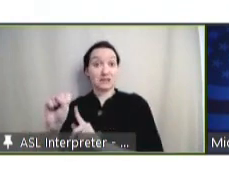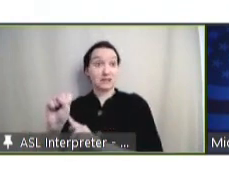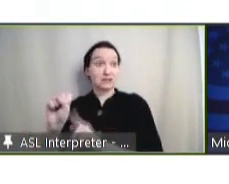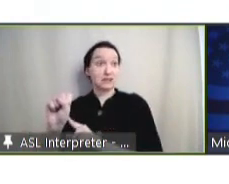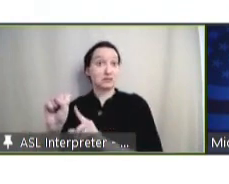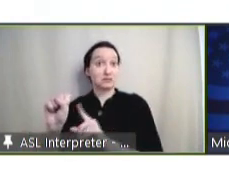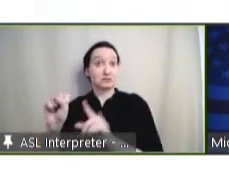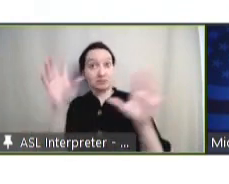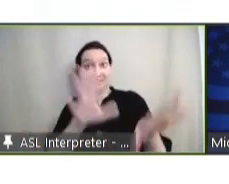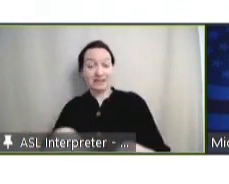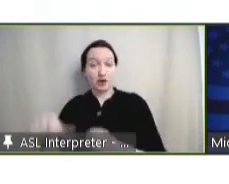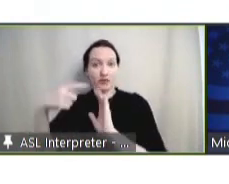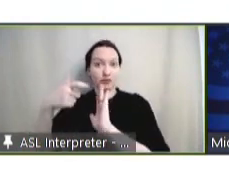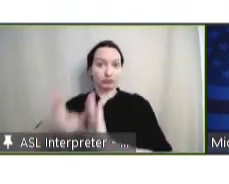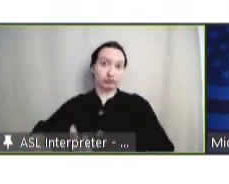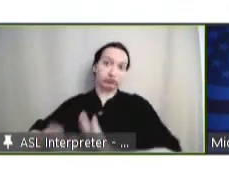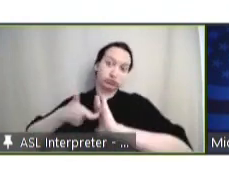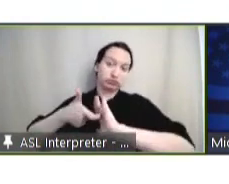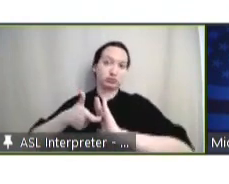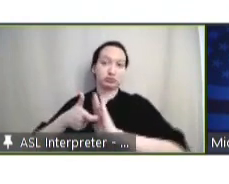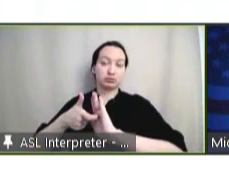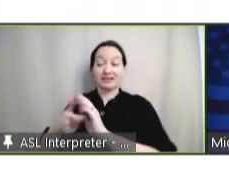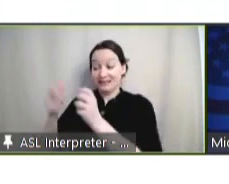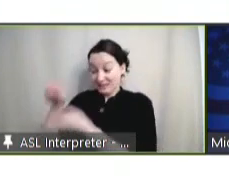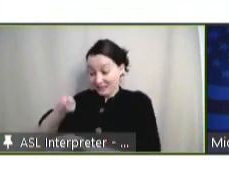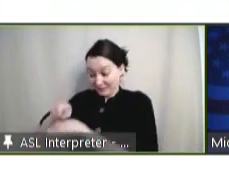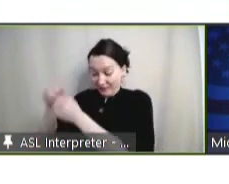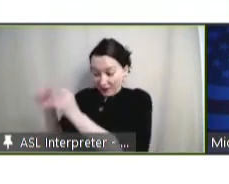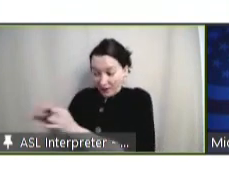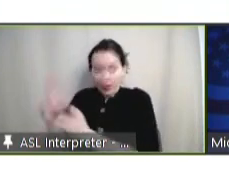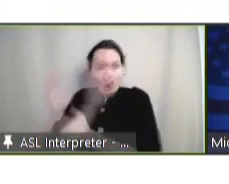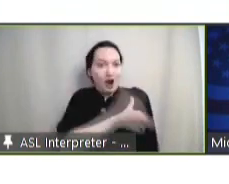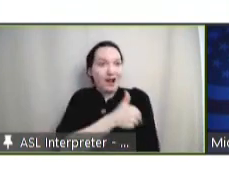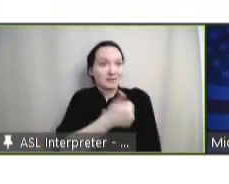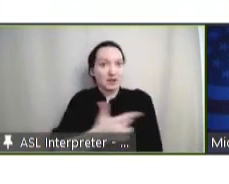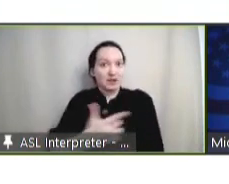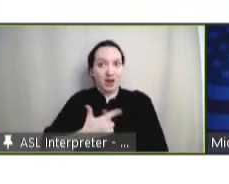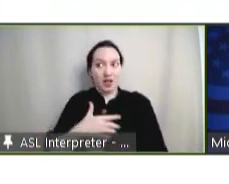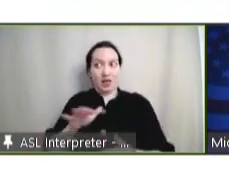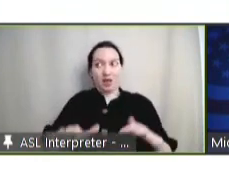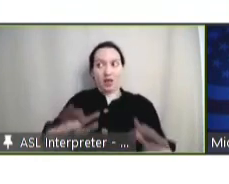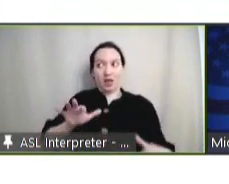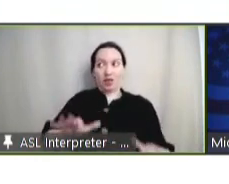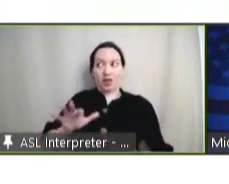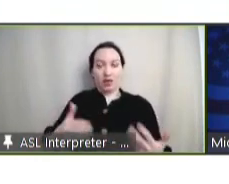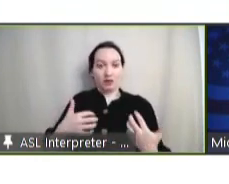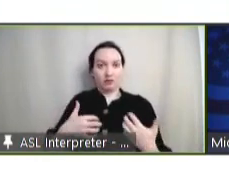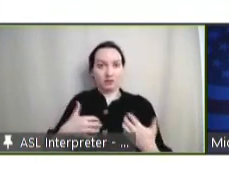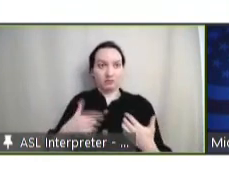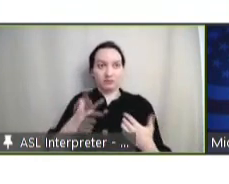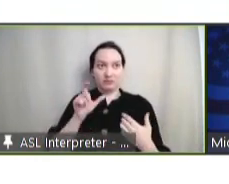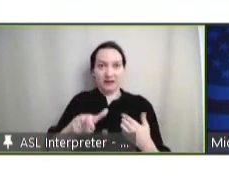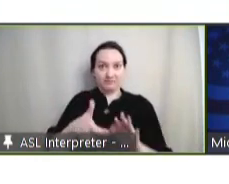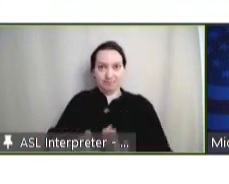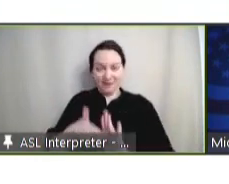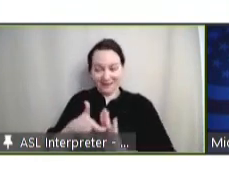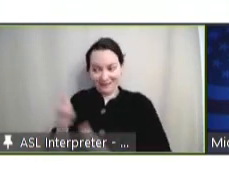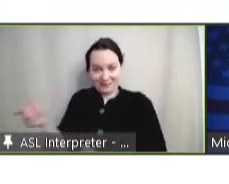over the mandate, so the individual hospitals did not feel the need to necessarily mandate them, you